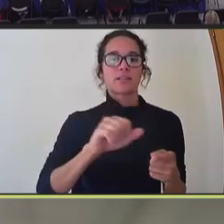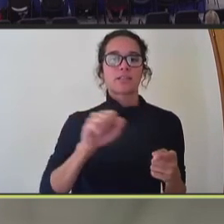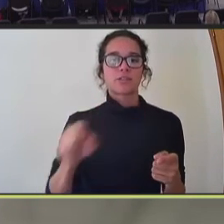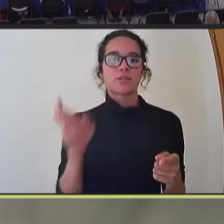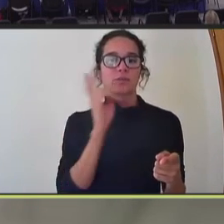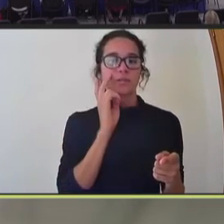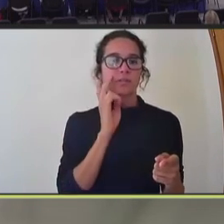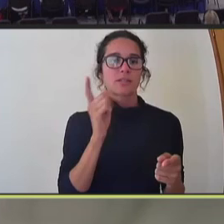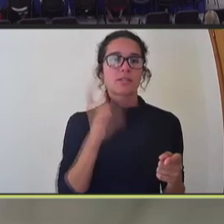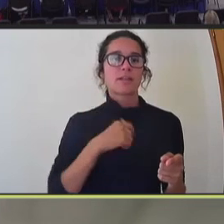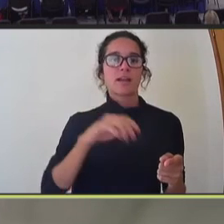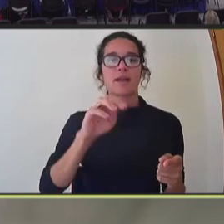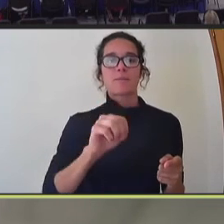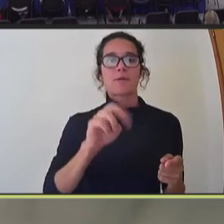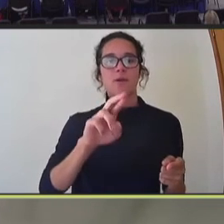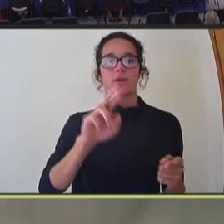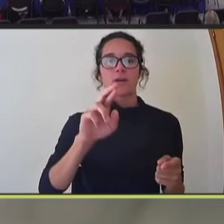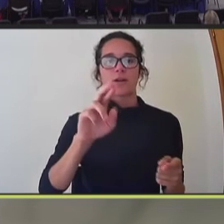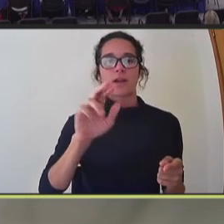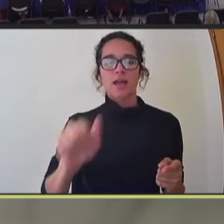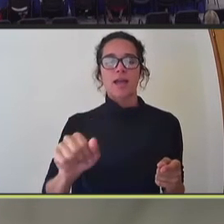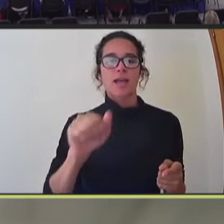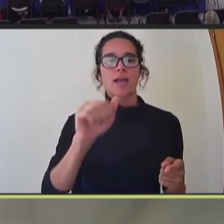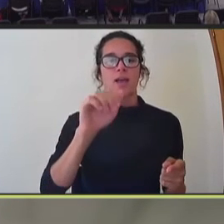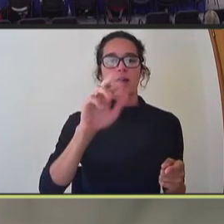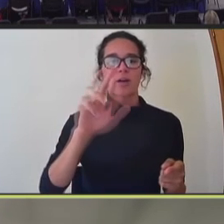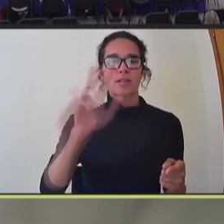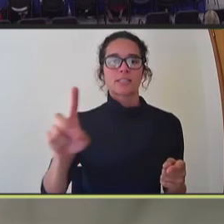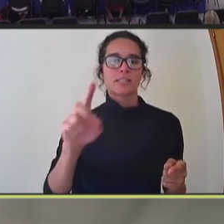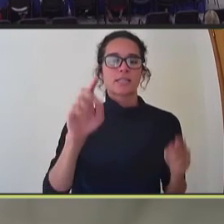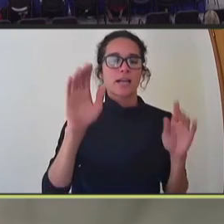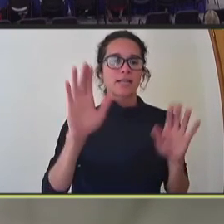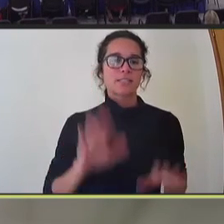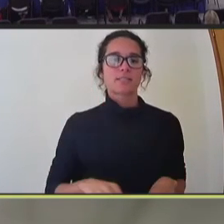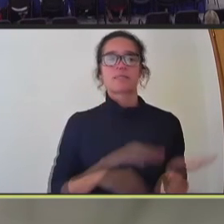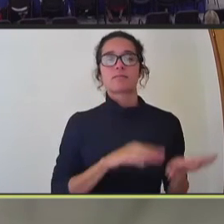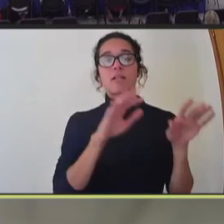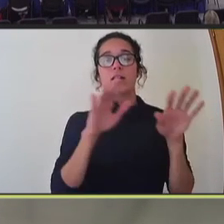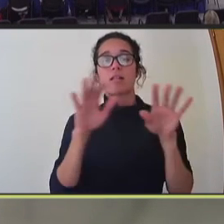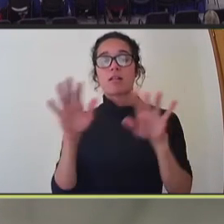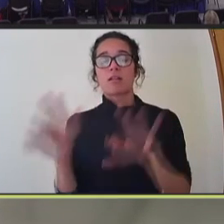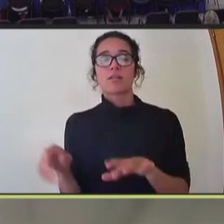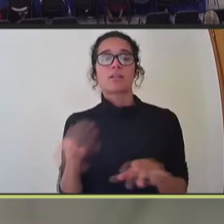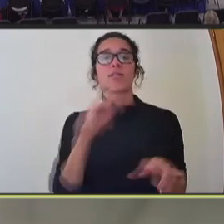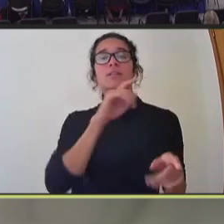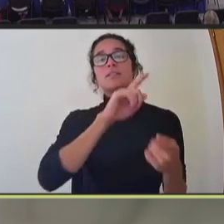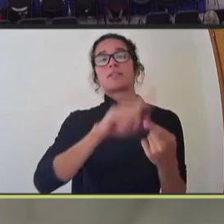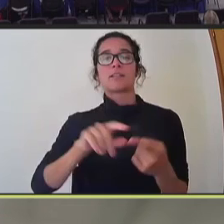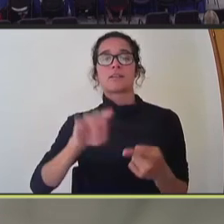of Excellence, to Pearl River for recombinant bulk, and Ridgefield for fill-finish. So,